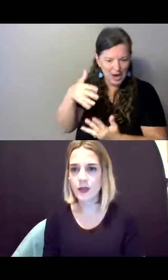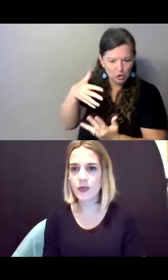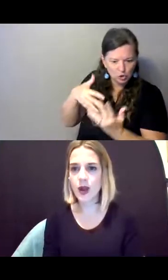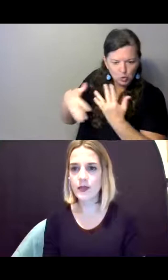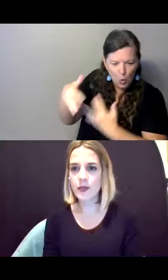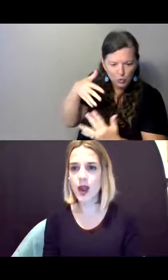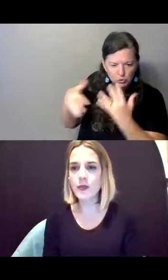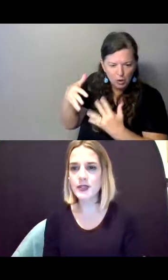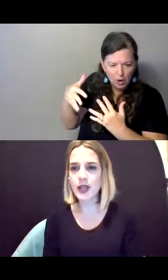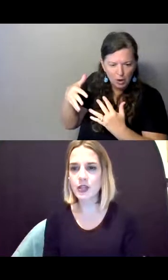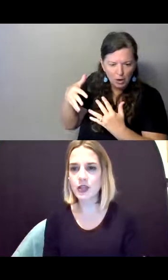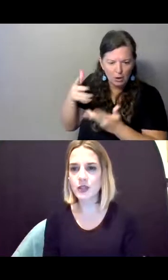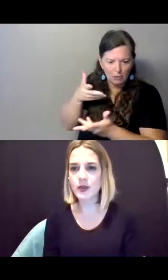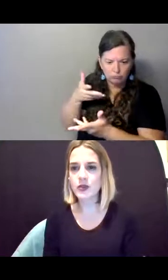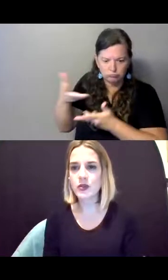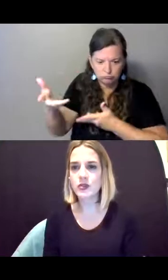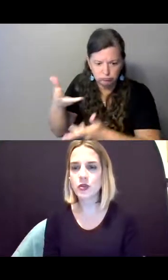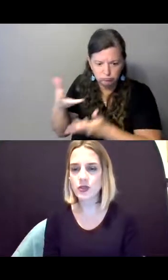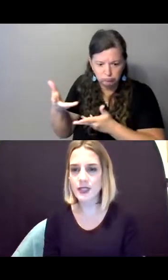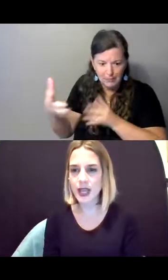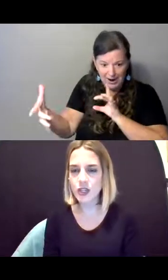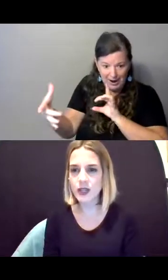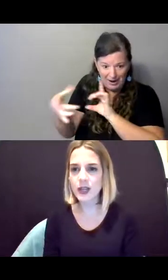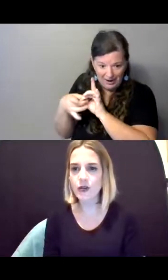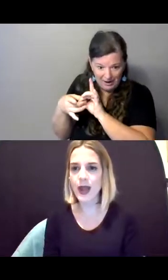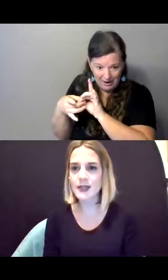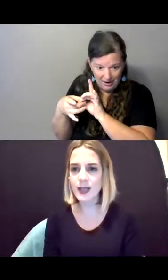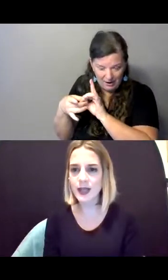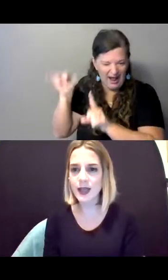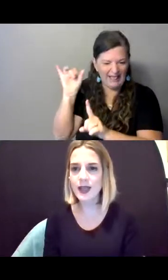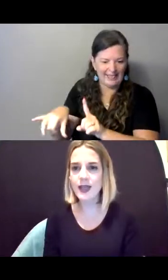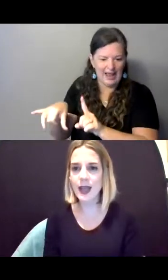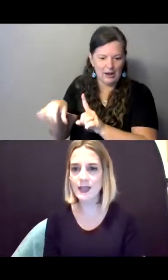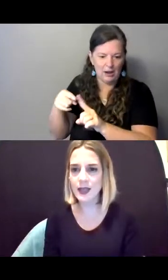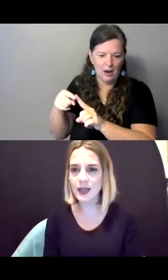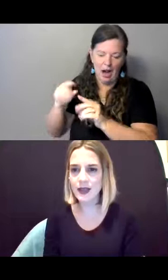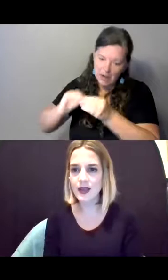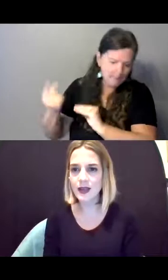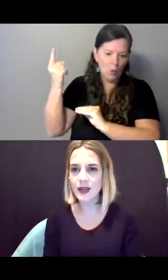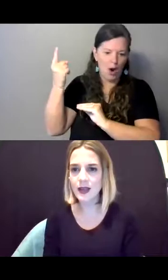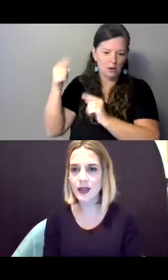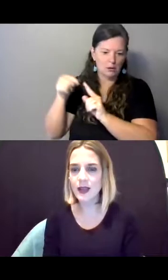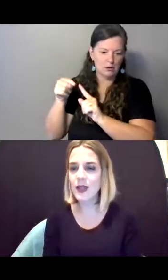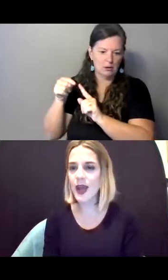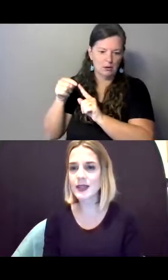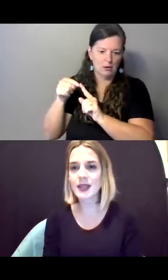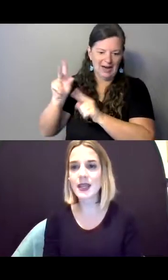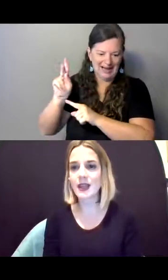and the prior presentation talks about socialization, interacting, connecting. That is key.